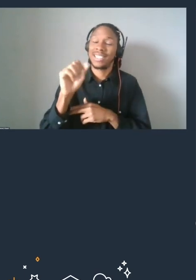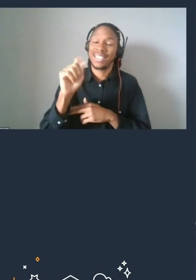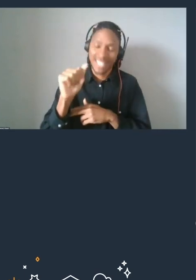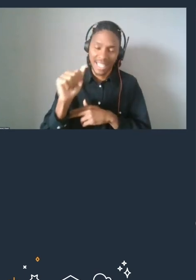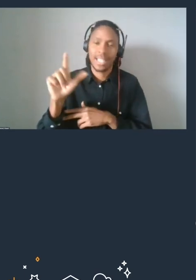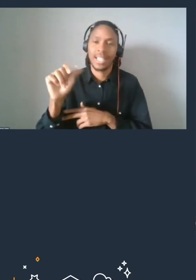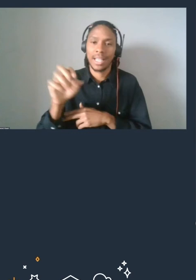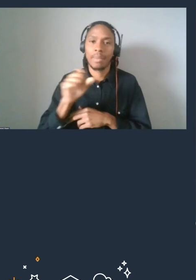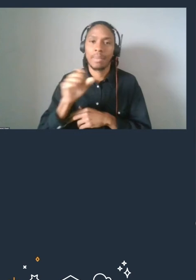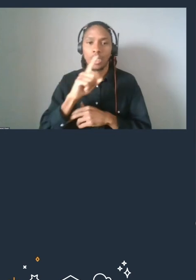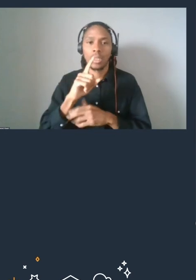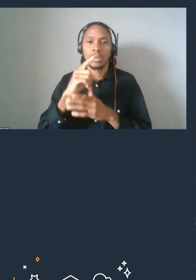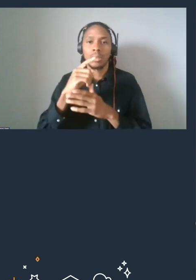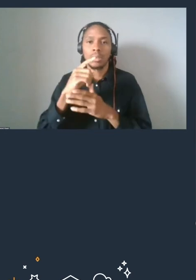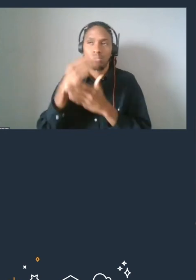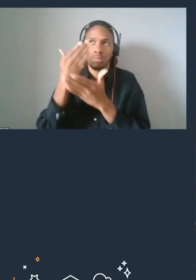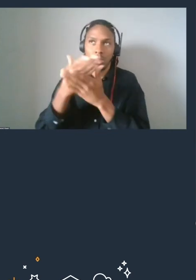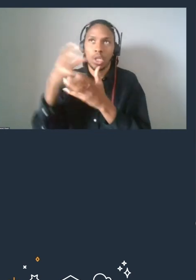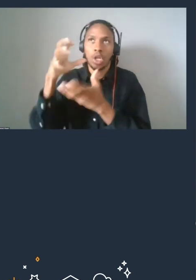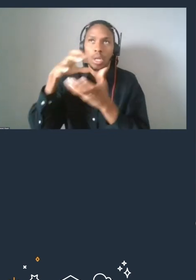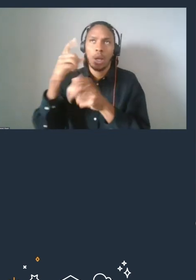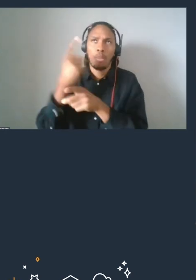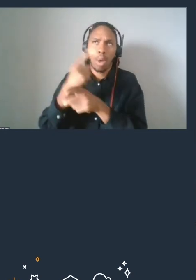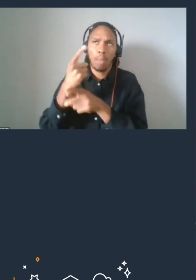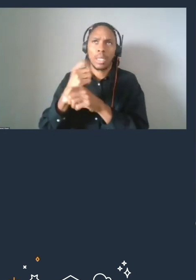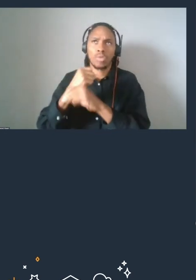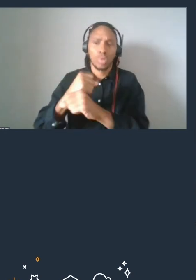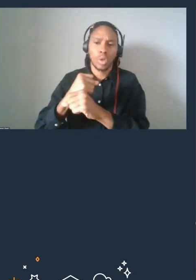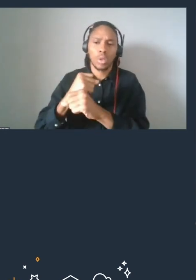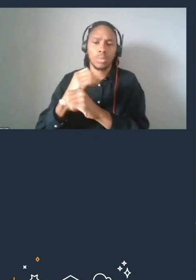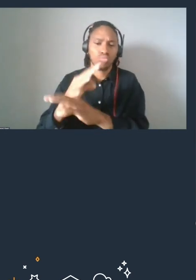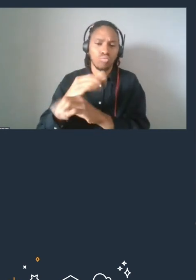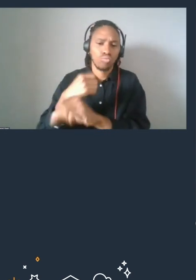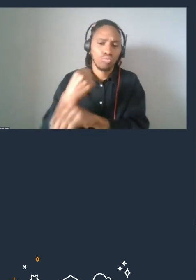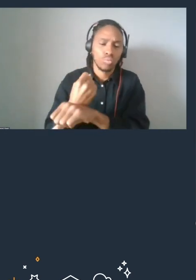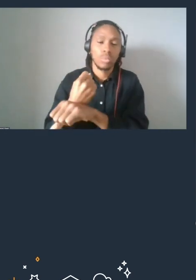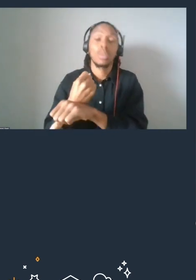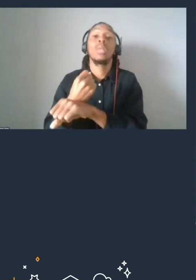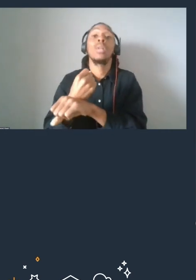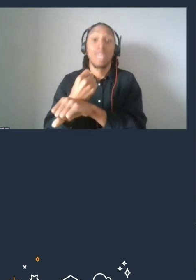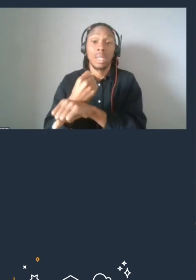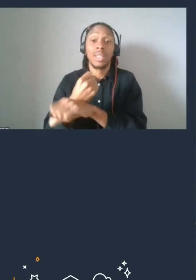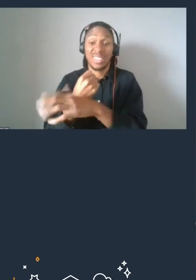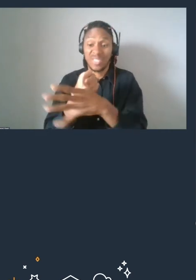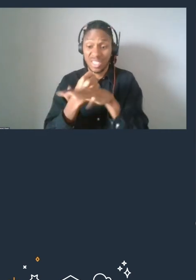in the cloud properly and securely. And then, on top of that, we have scheduling